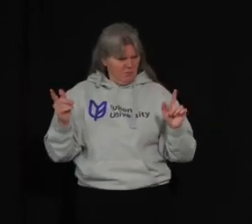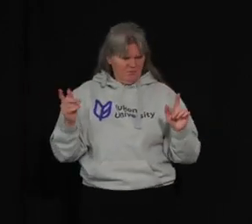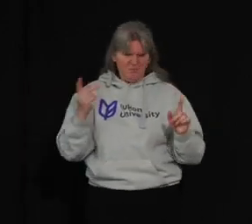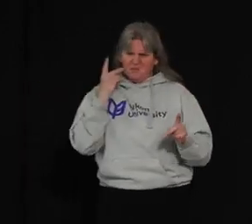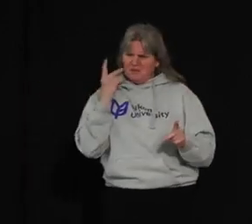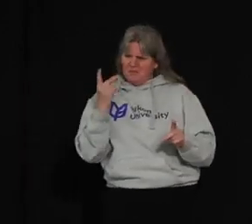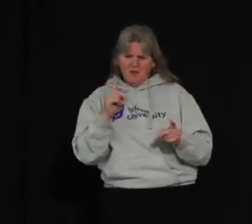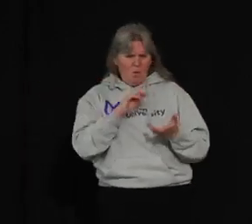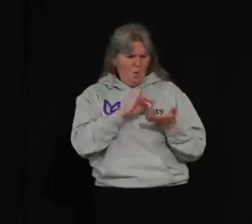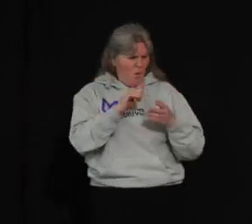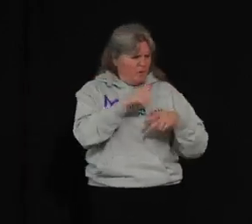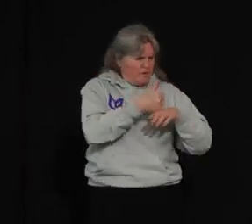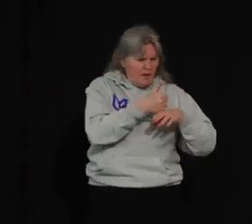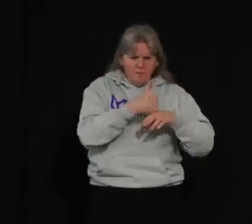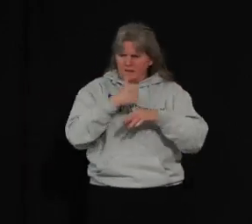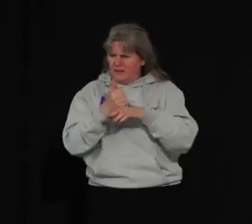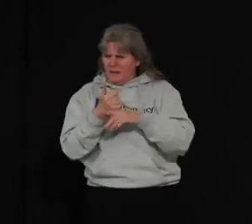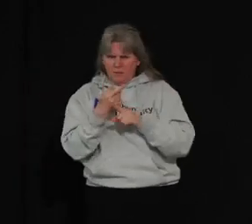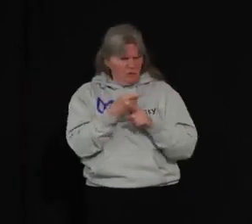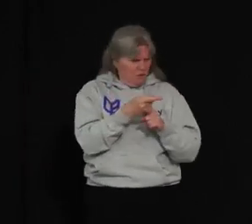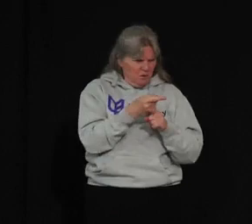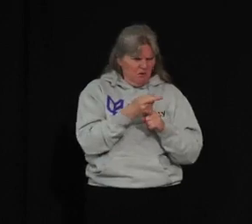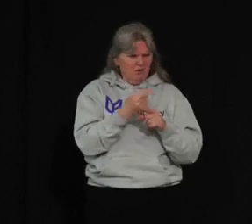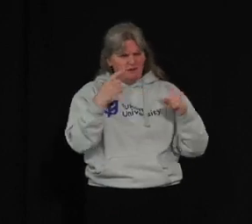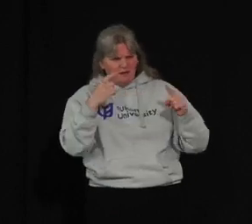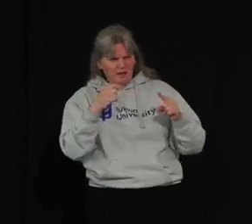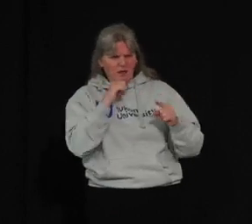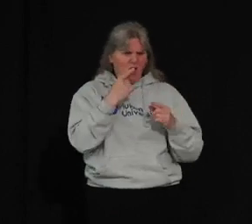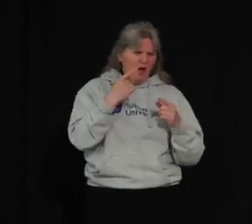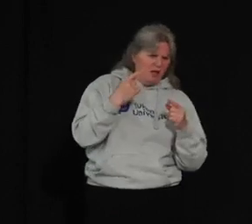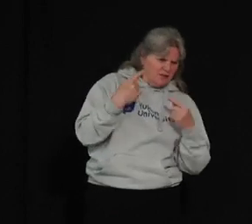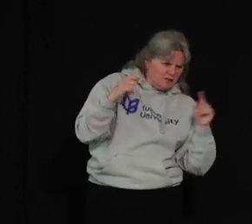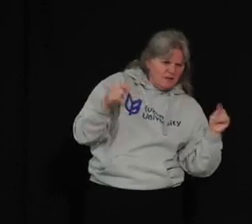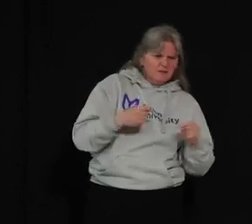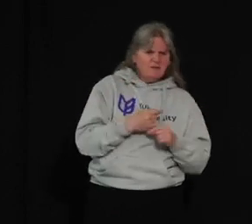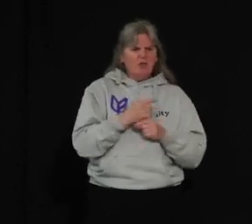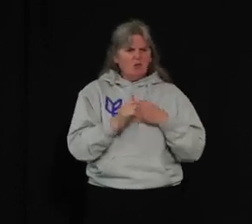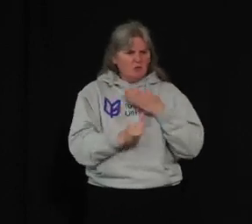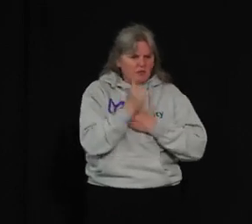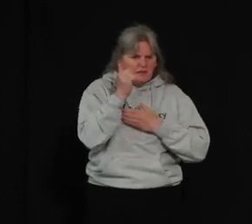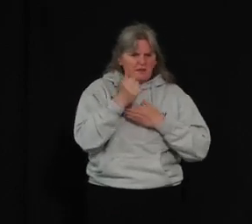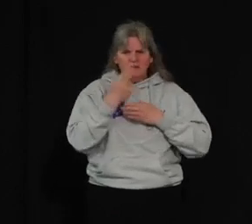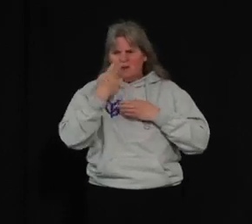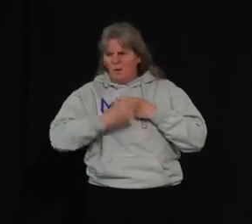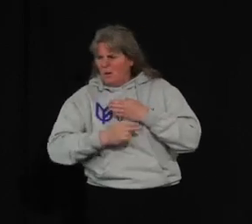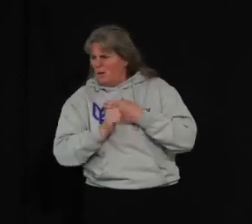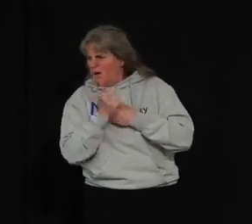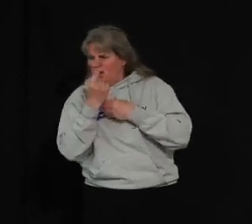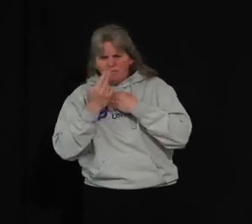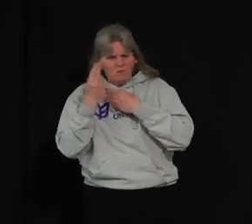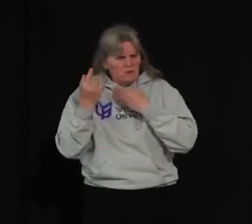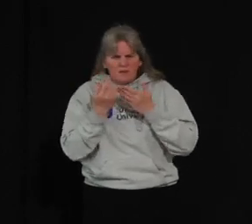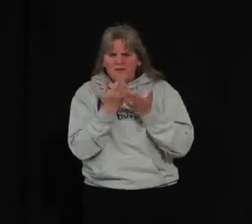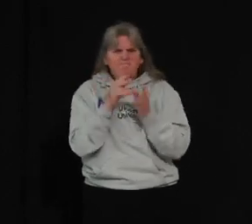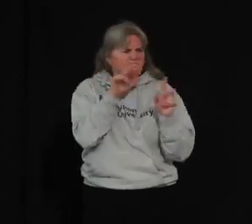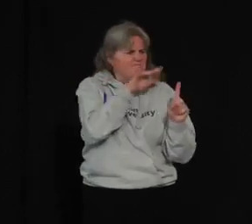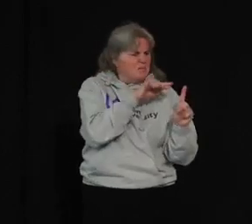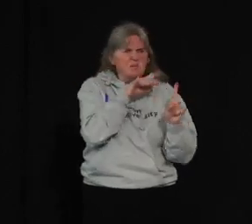effectiveness of various measures, the risks and consequences, and where COVID risks are higher or lower.